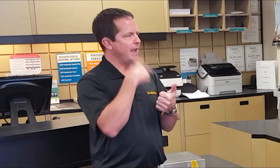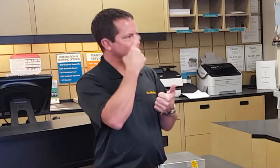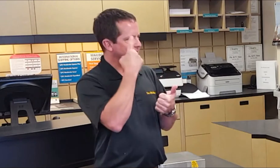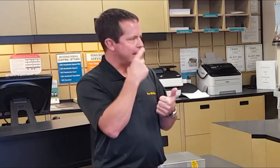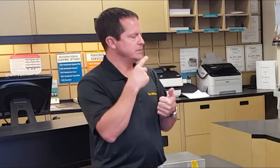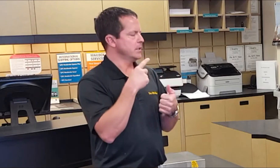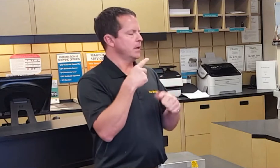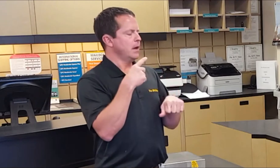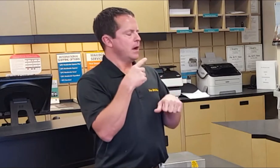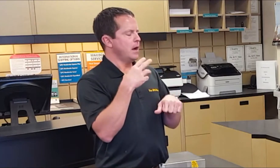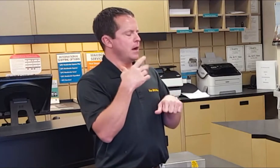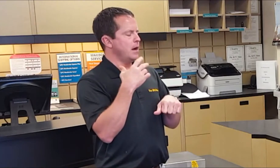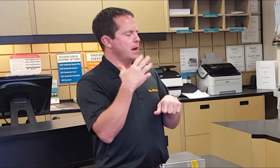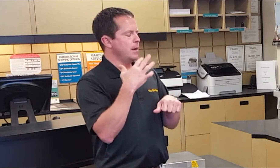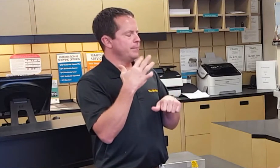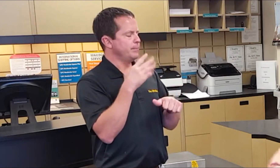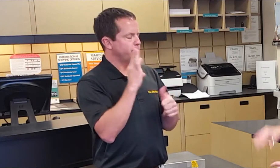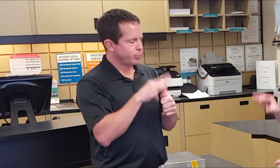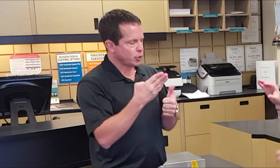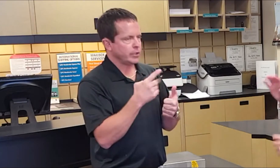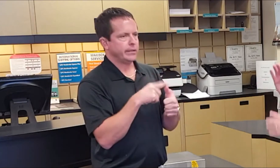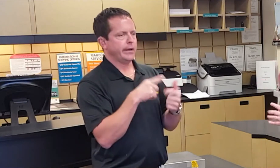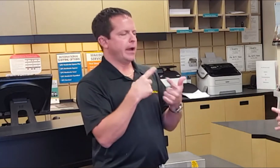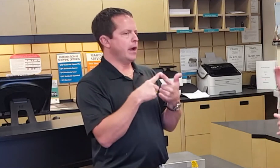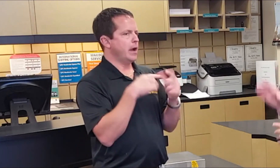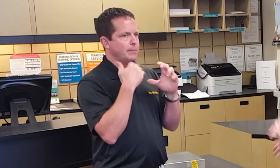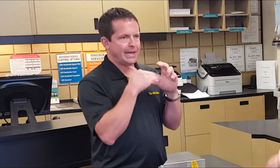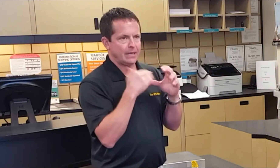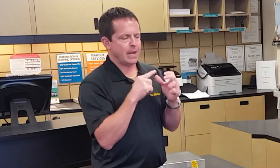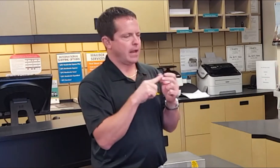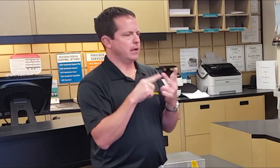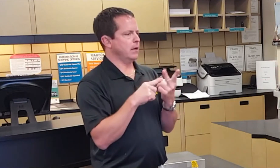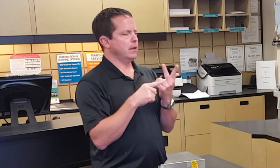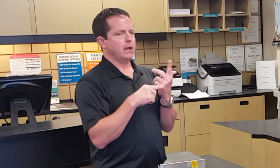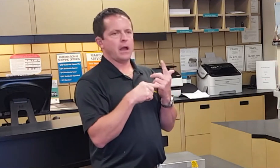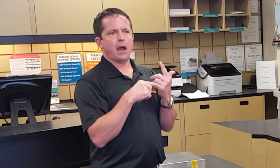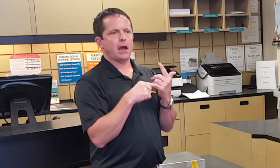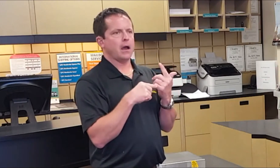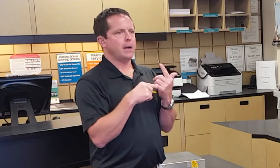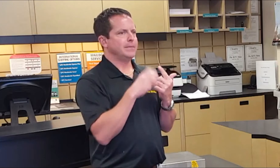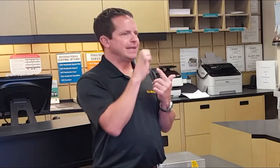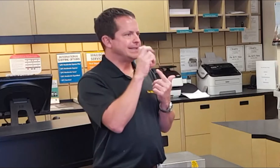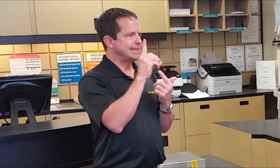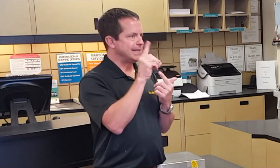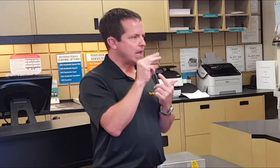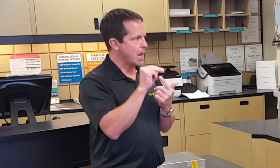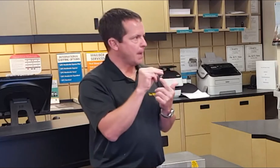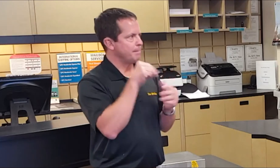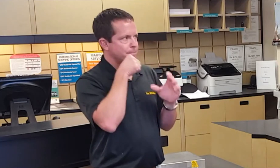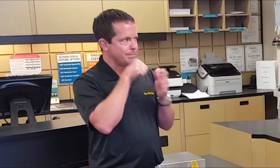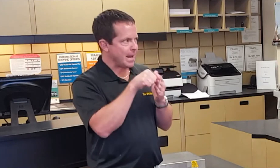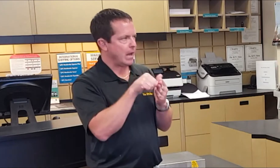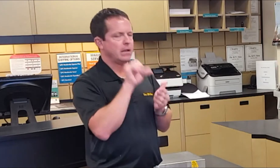Like emails and EDM mailing or ads.